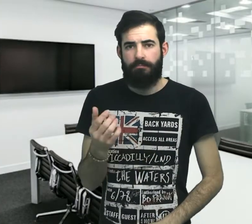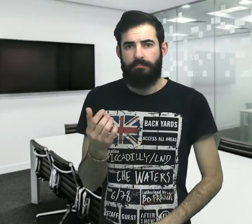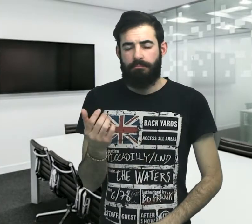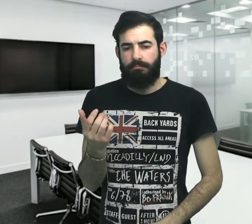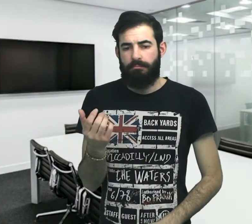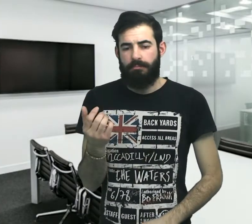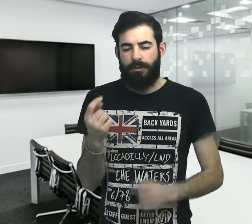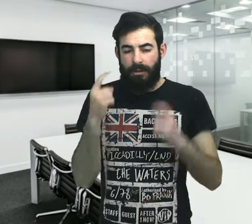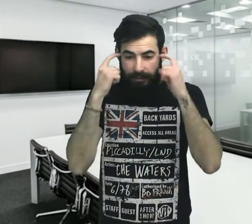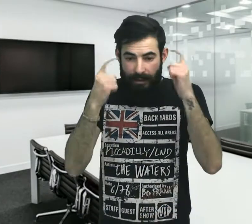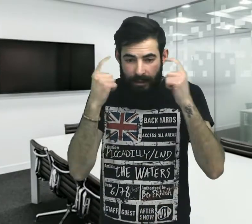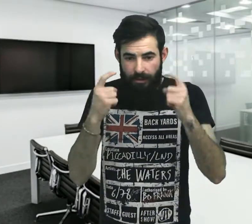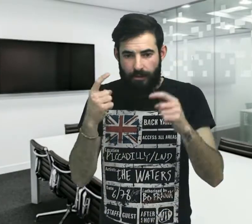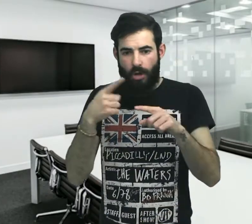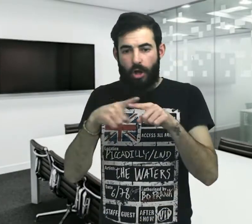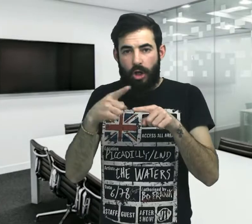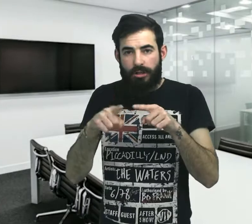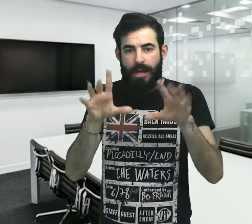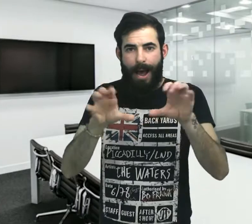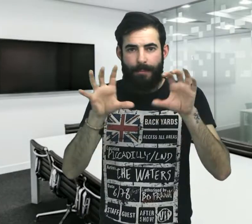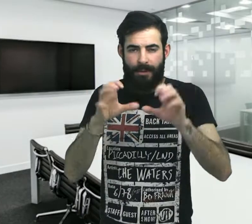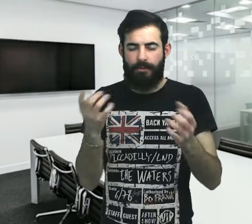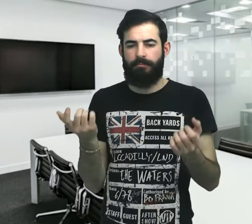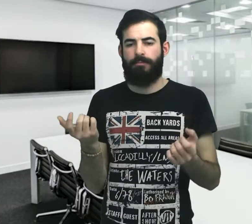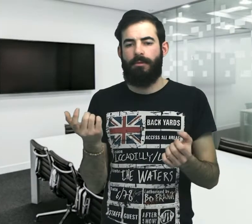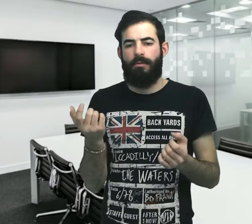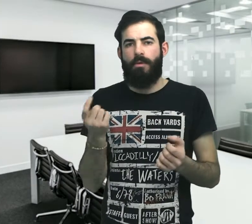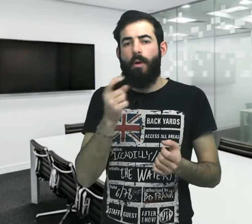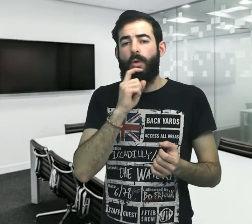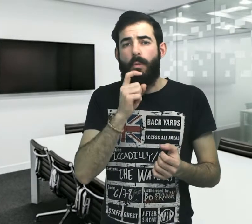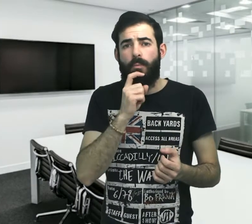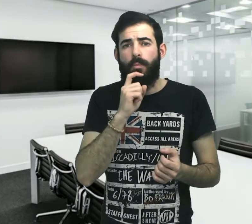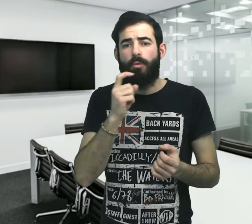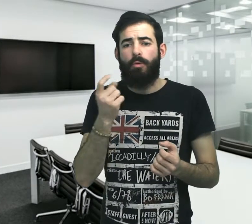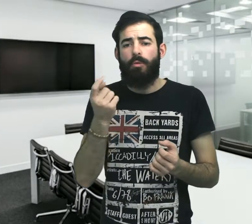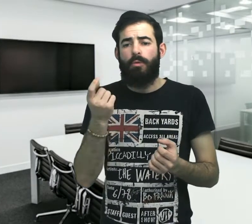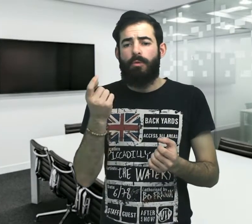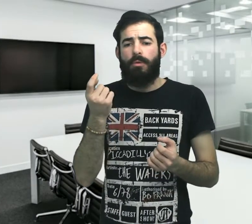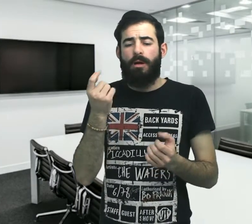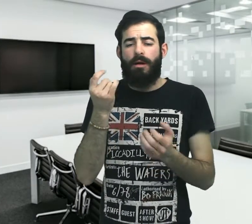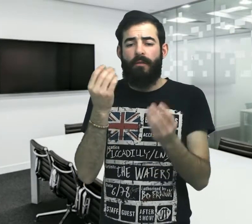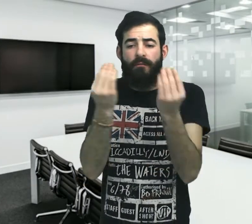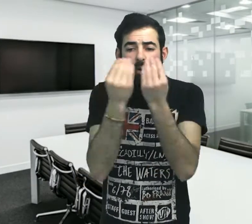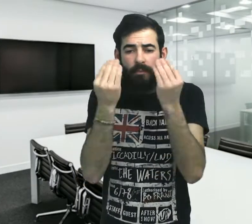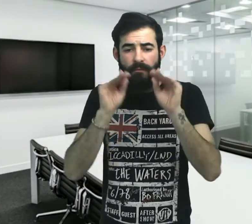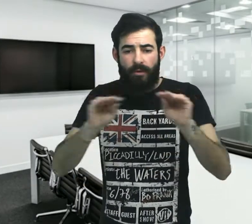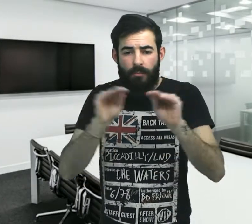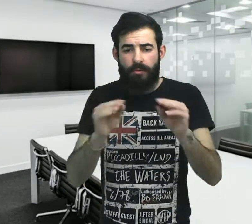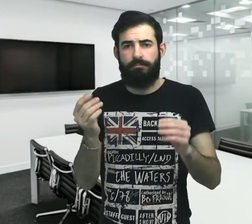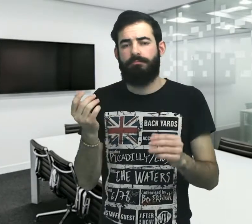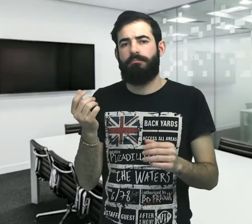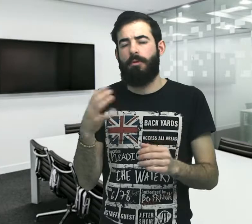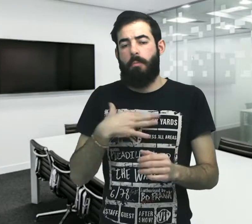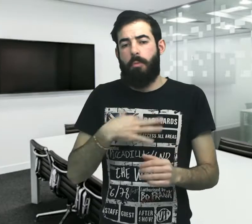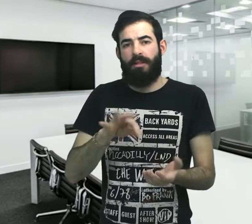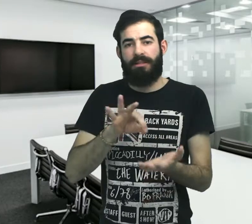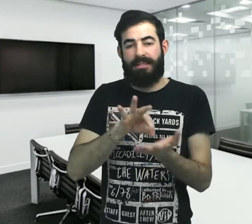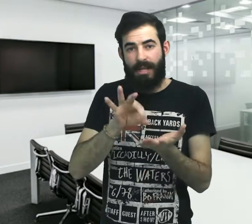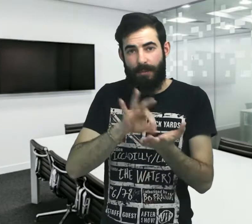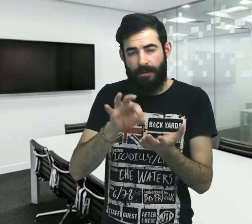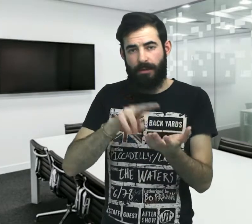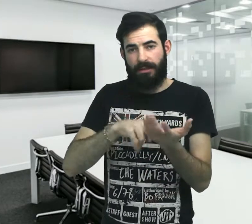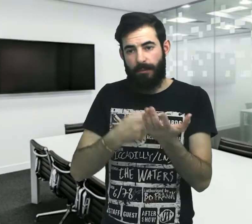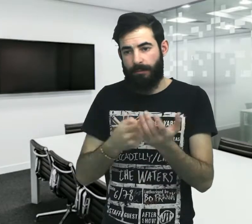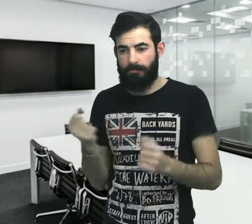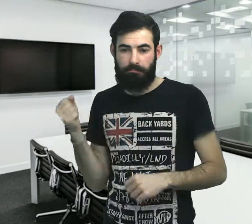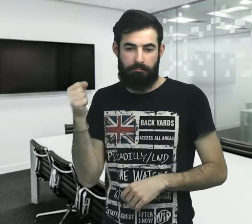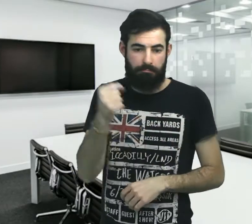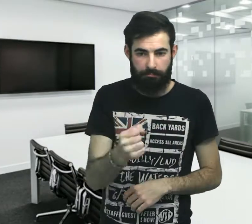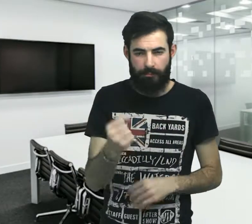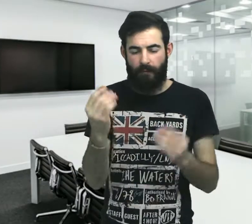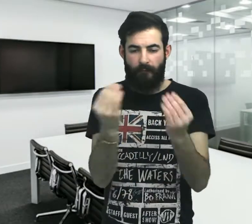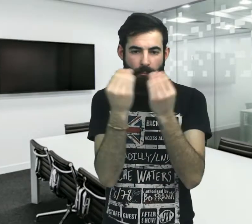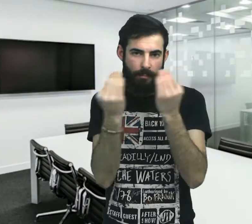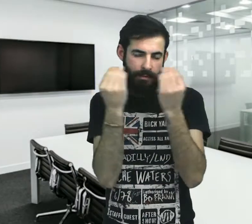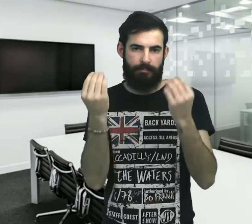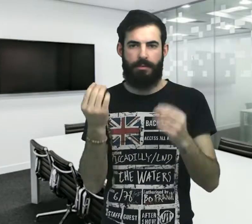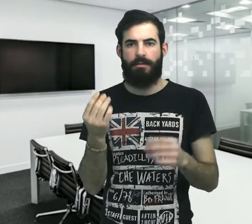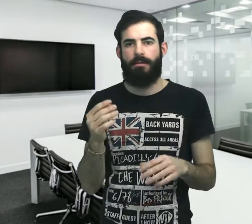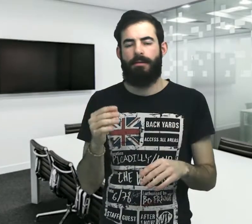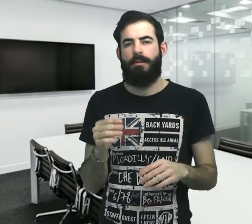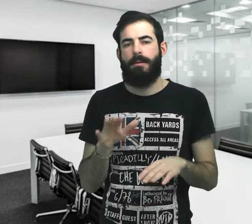I try to learn things through training, calling the interpreters' service so that that the training is better